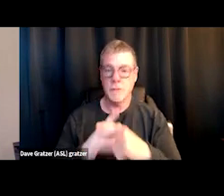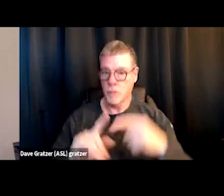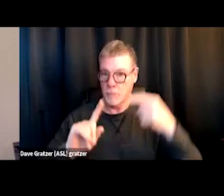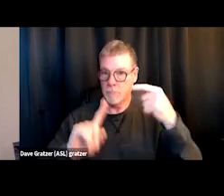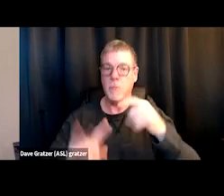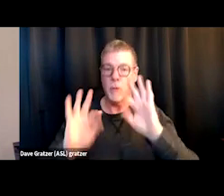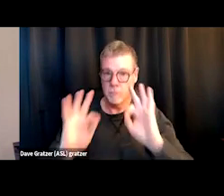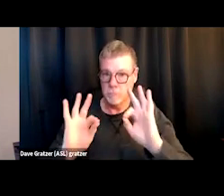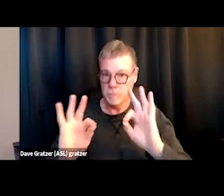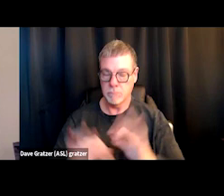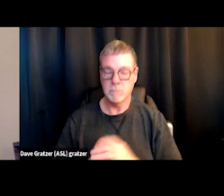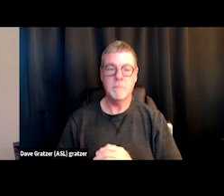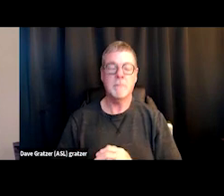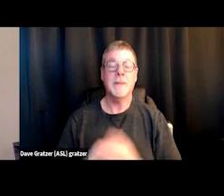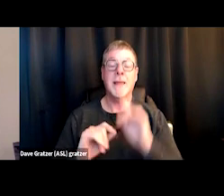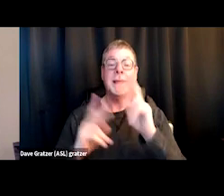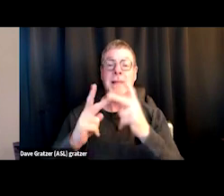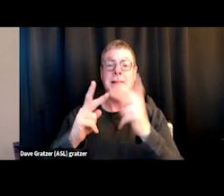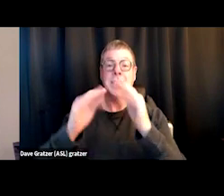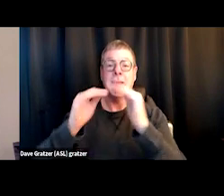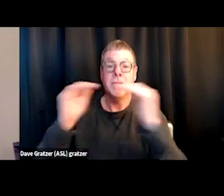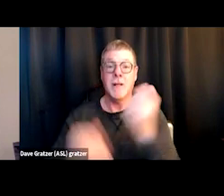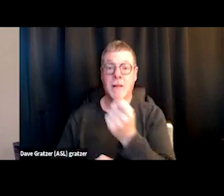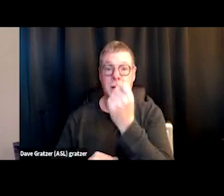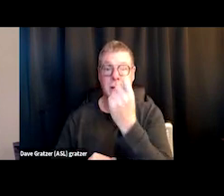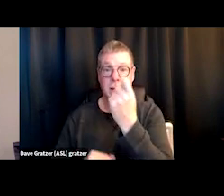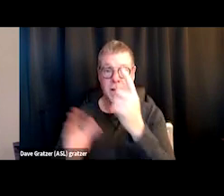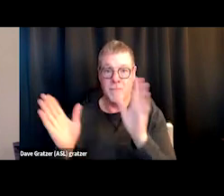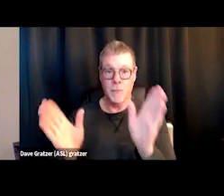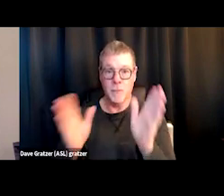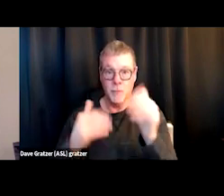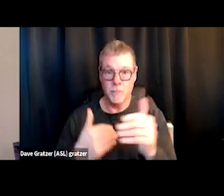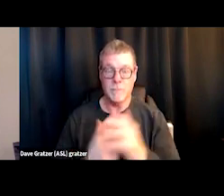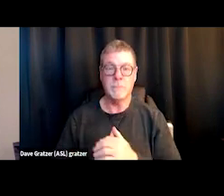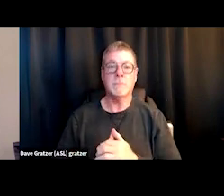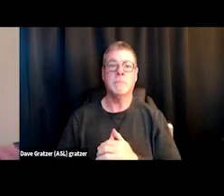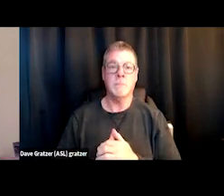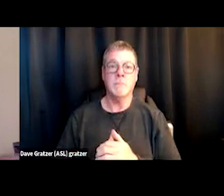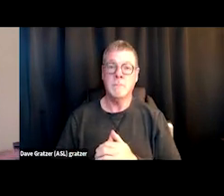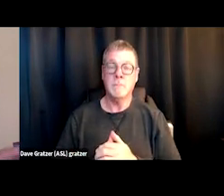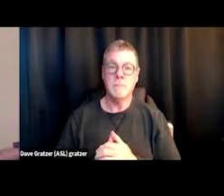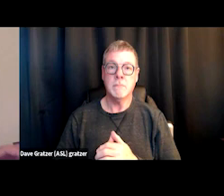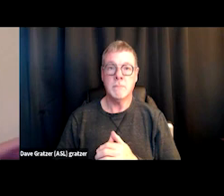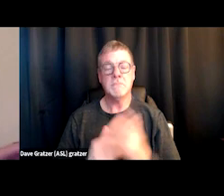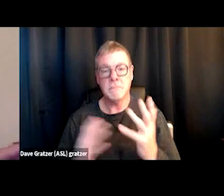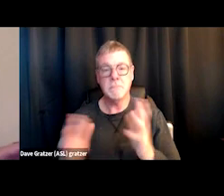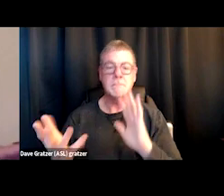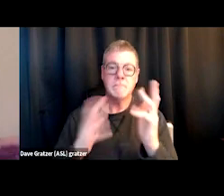And on the second floor, there's 11 rooms, so it was a nice sort of community space,